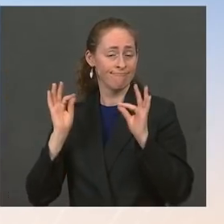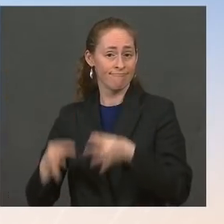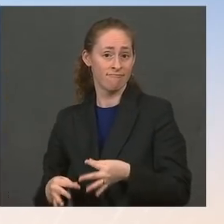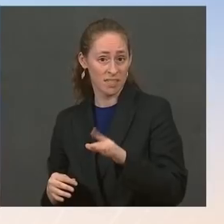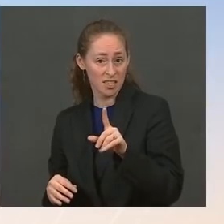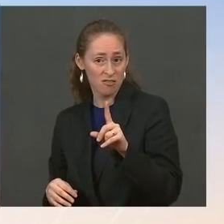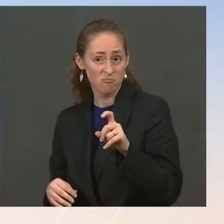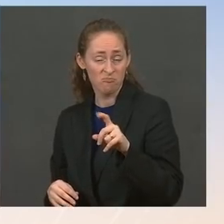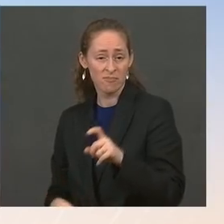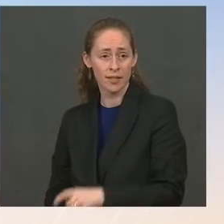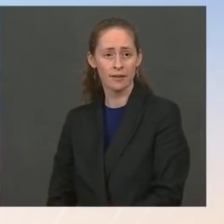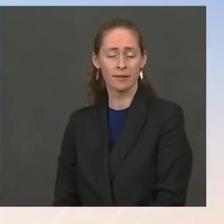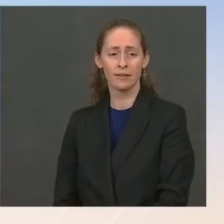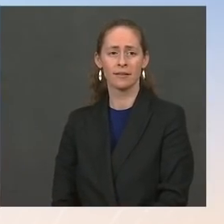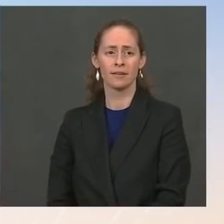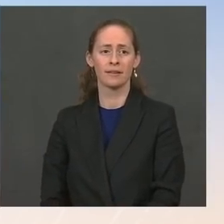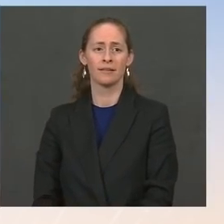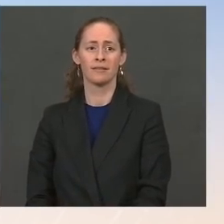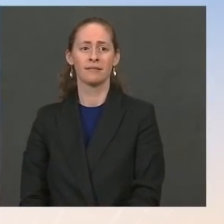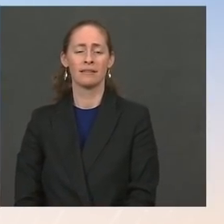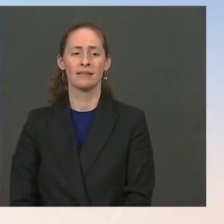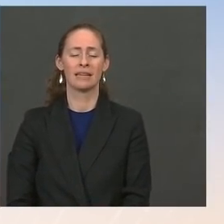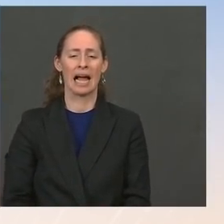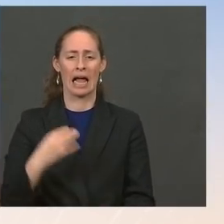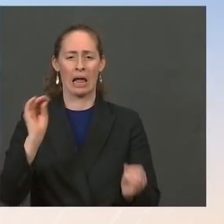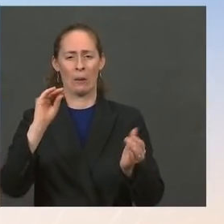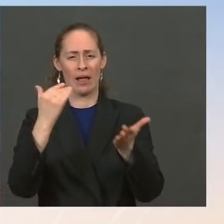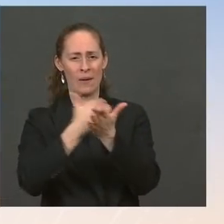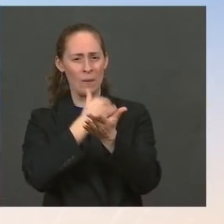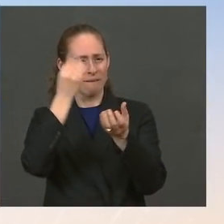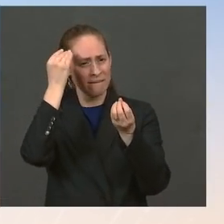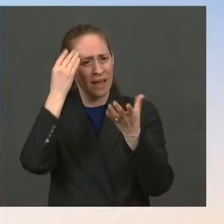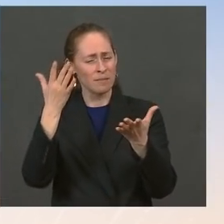Ms. Psaki: I don't have anything to preview on that front, but I will note it is unprecedented.